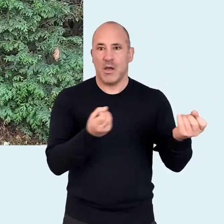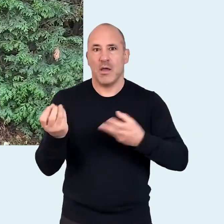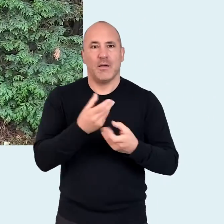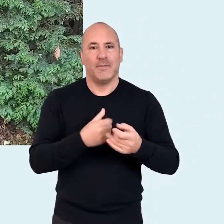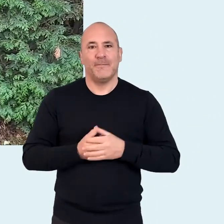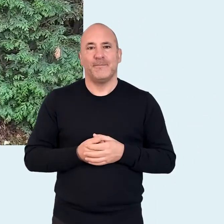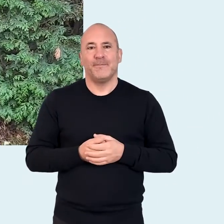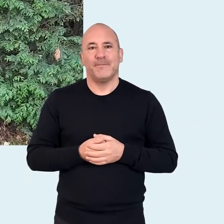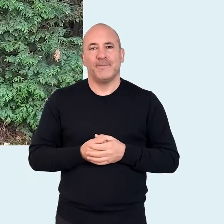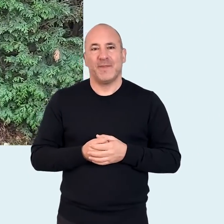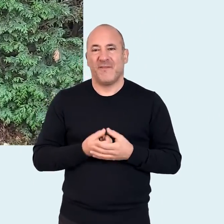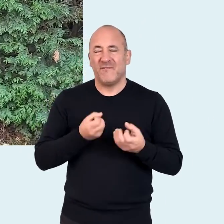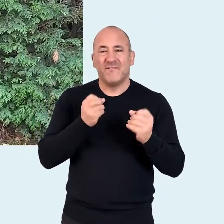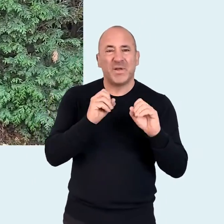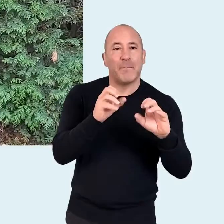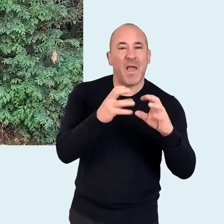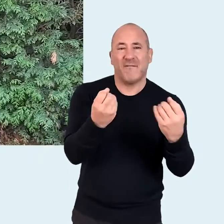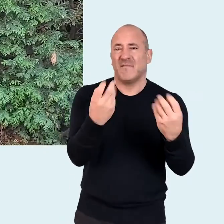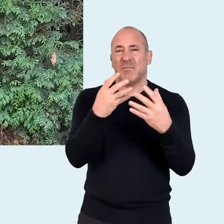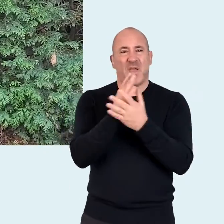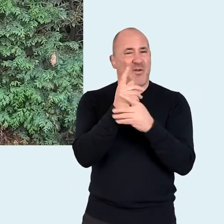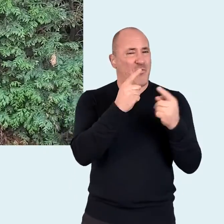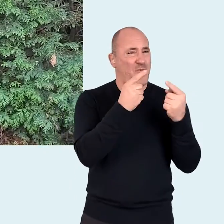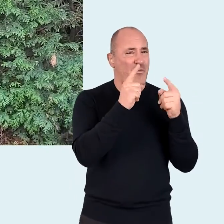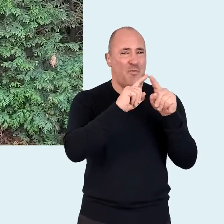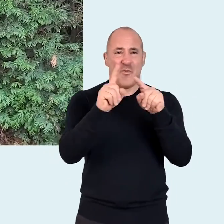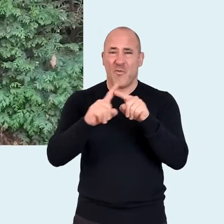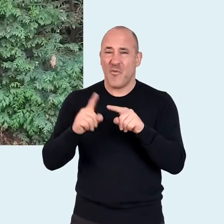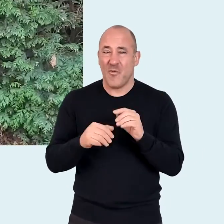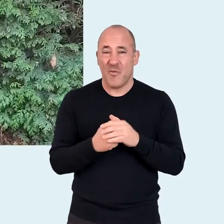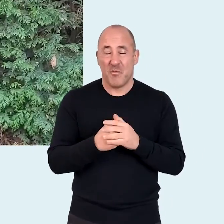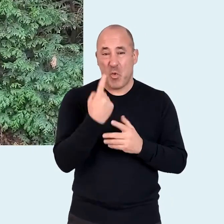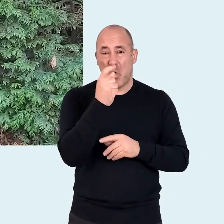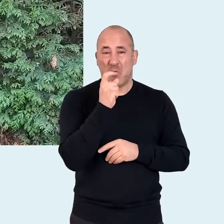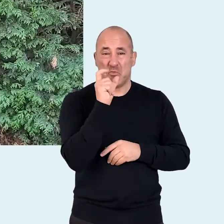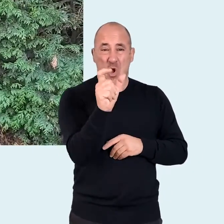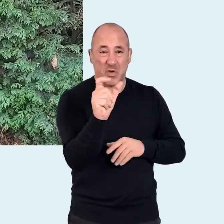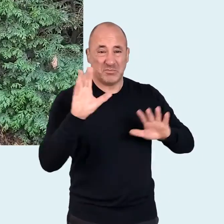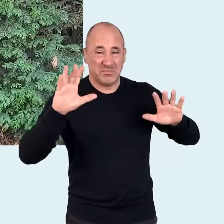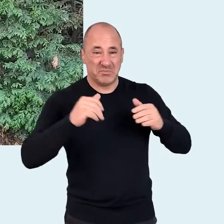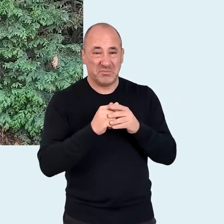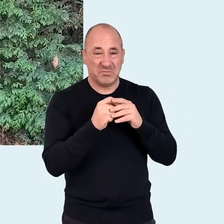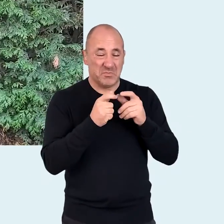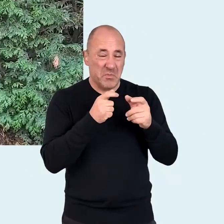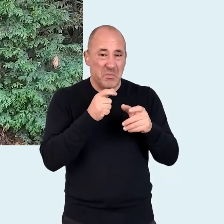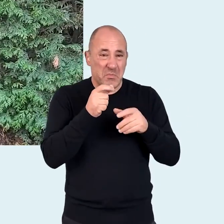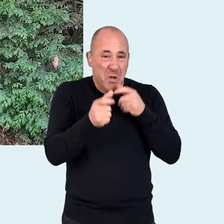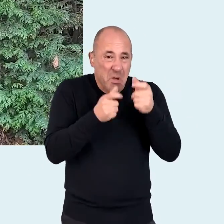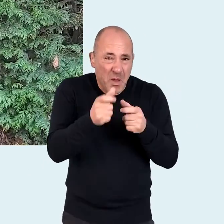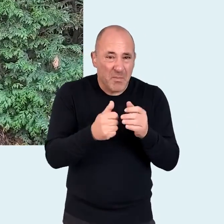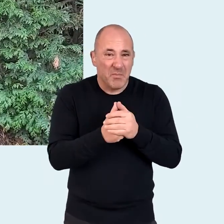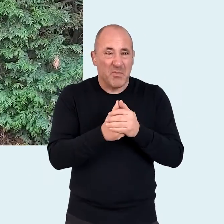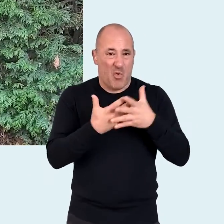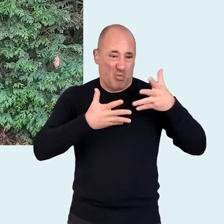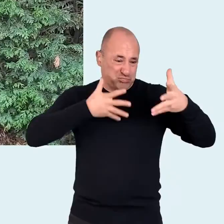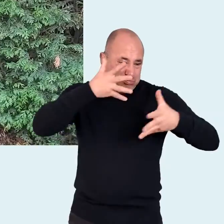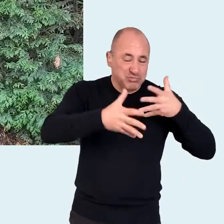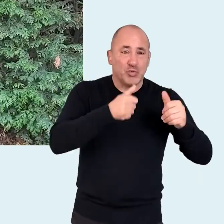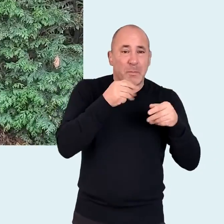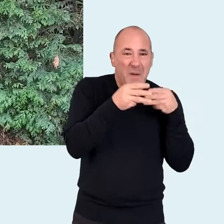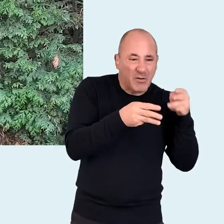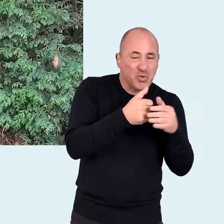ideas. Feedback can be given in a variety of ways, such as a one word response, a couple